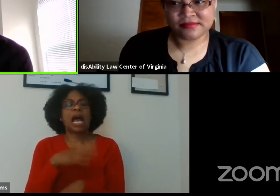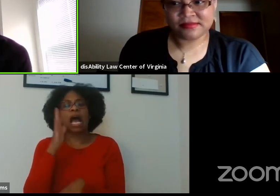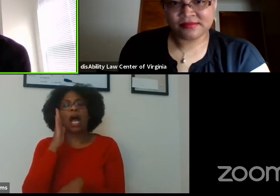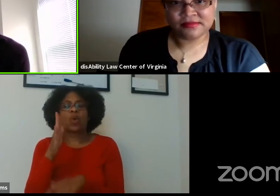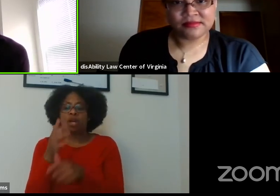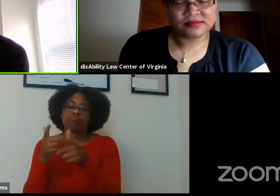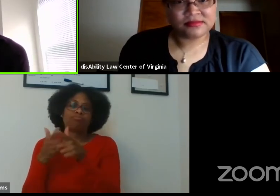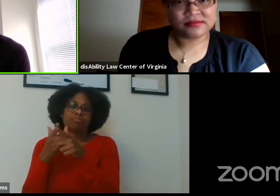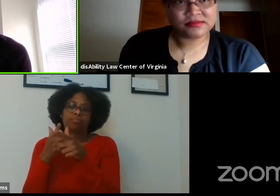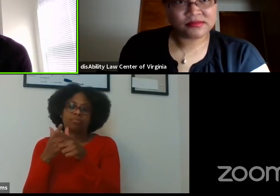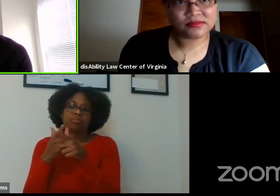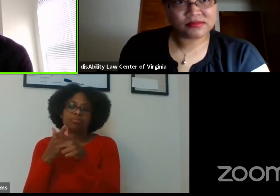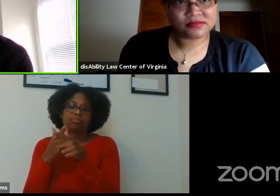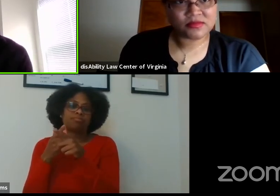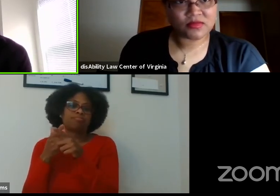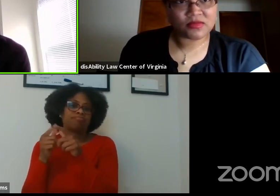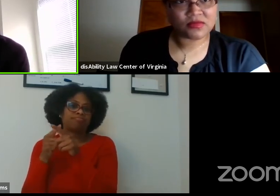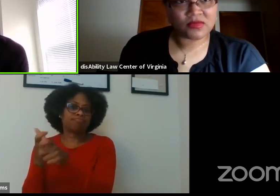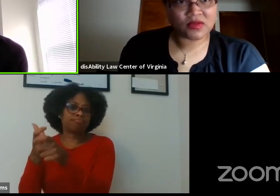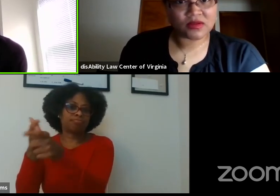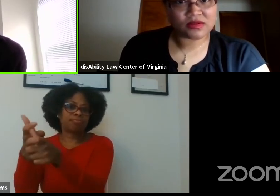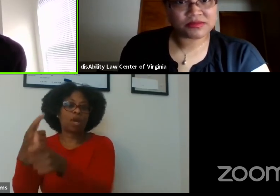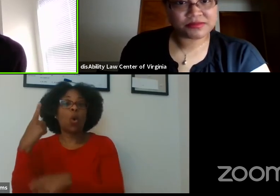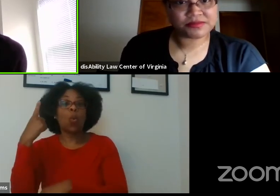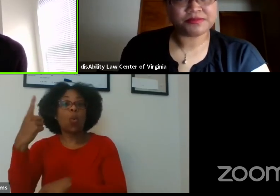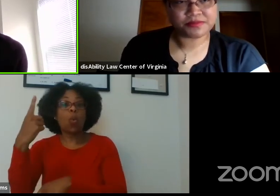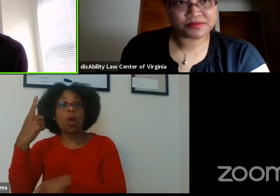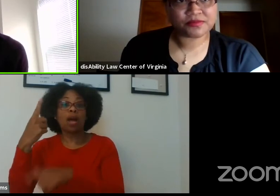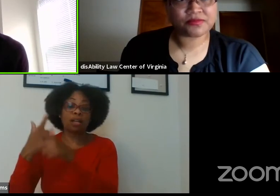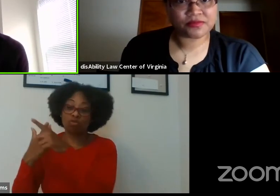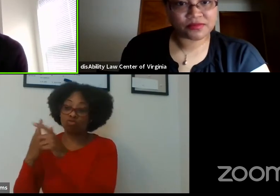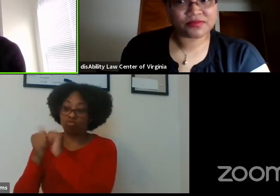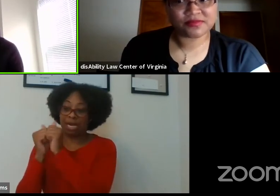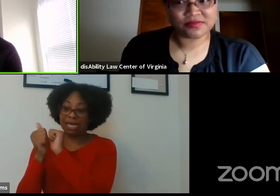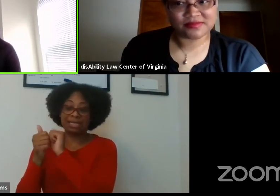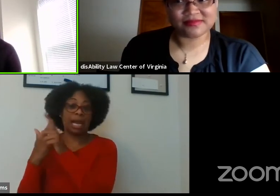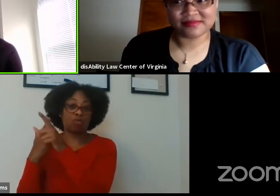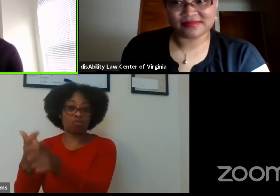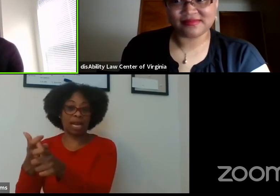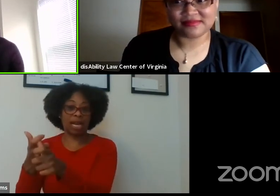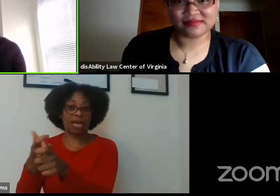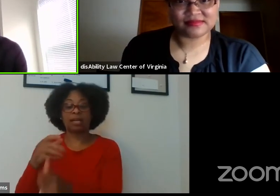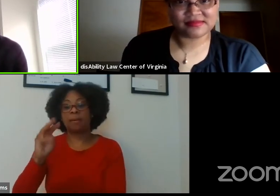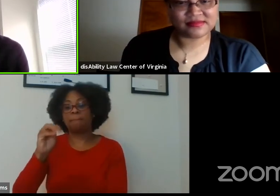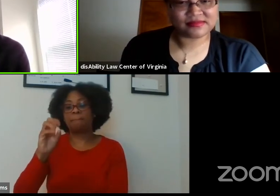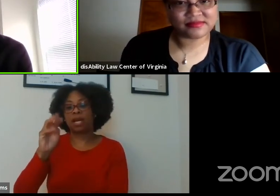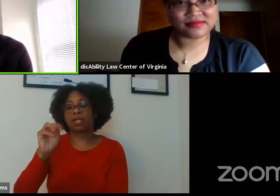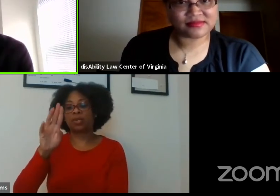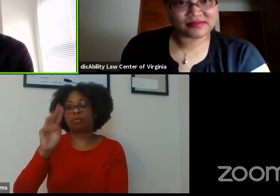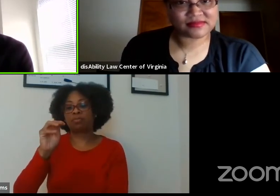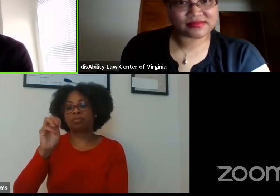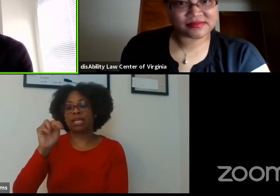One of my first, like, monument 10Ks I ran, I have this little blind vest that